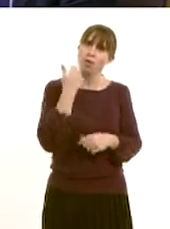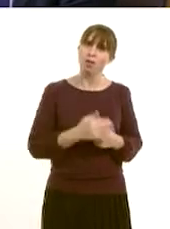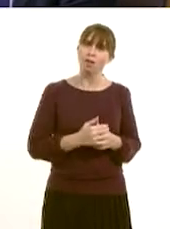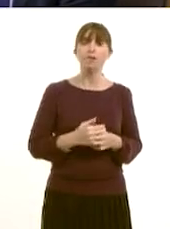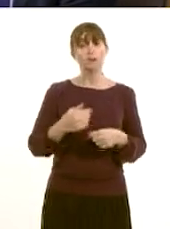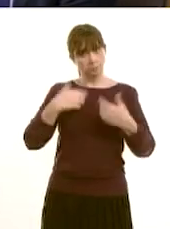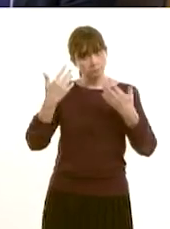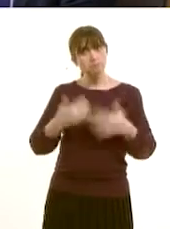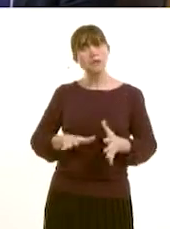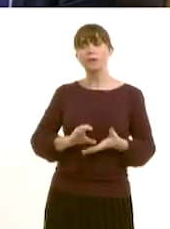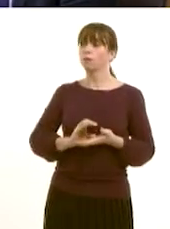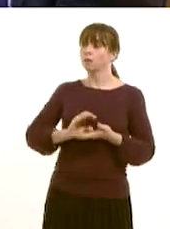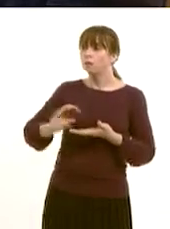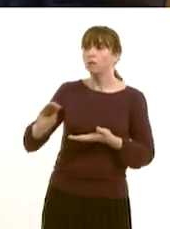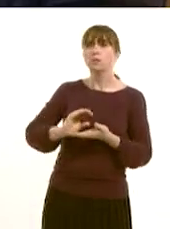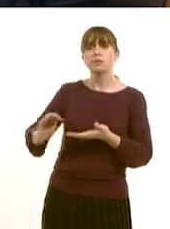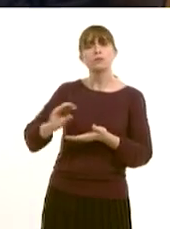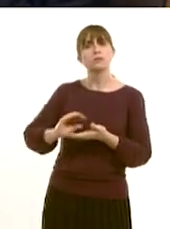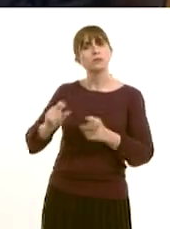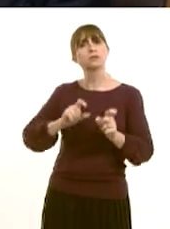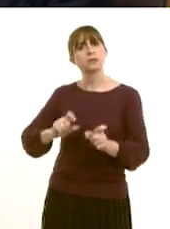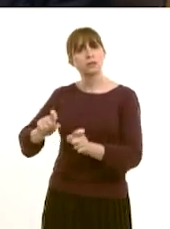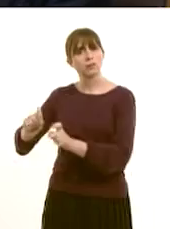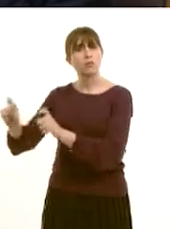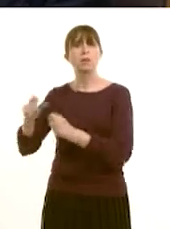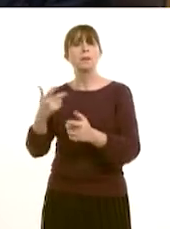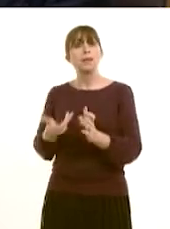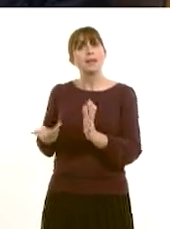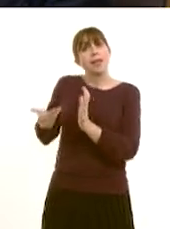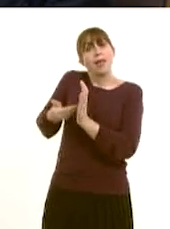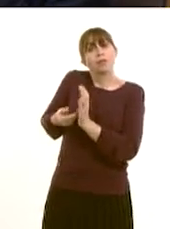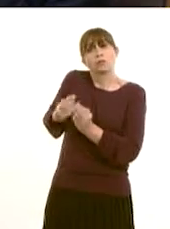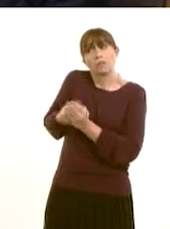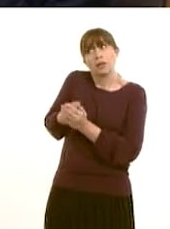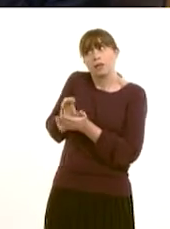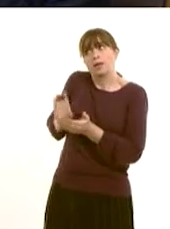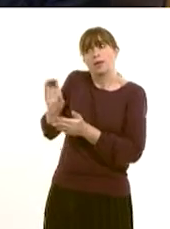ensured that funding remains, we have put extra money into care, and we havenít cut